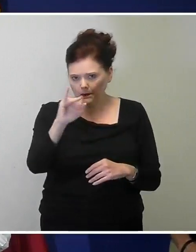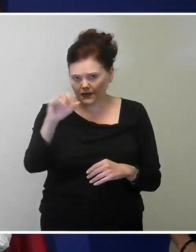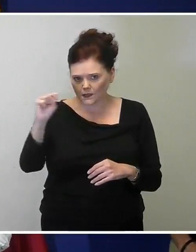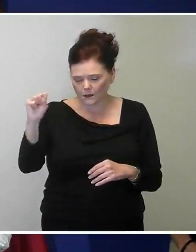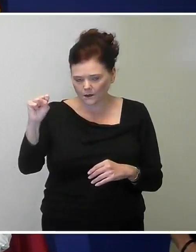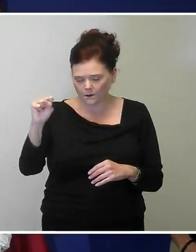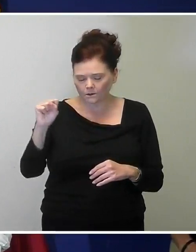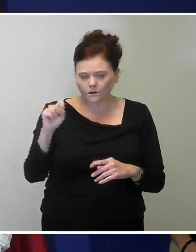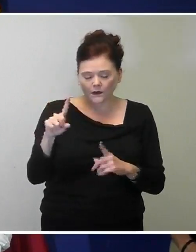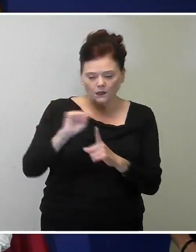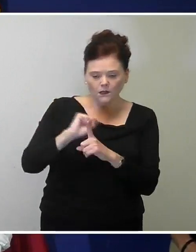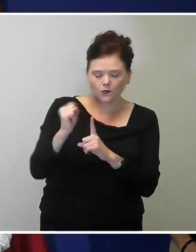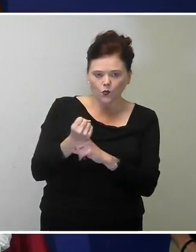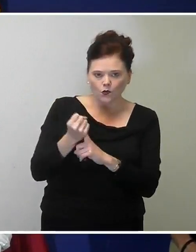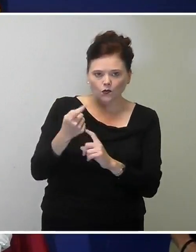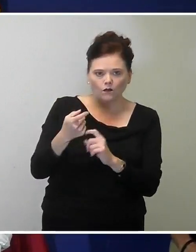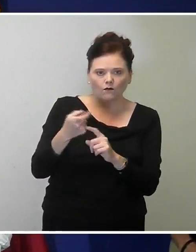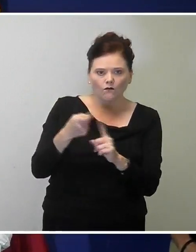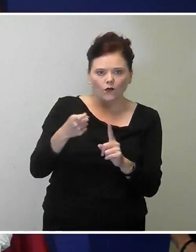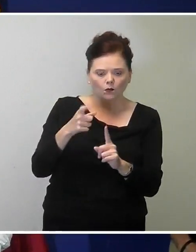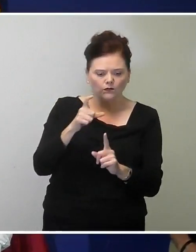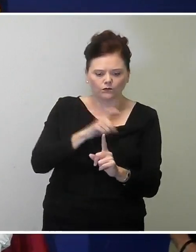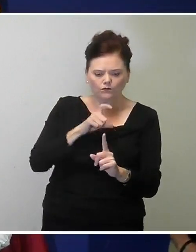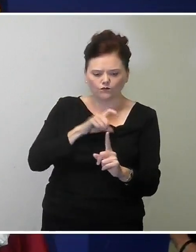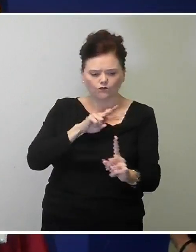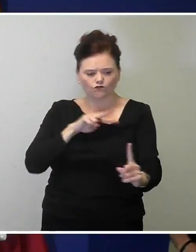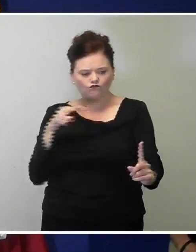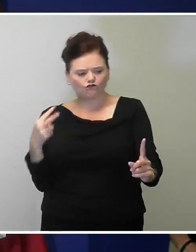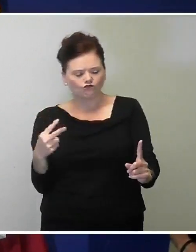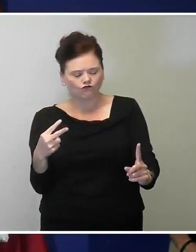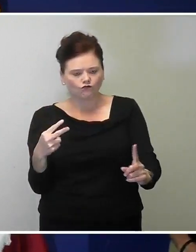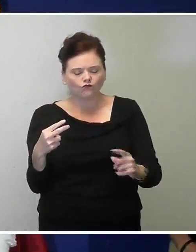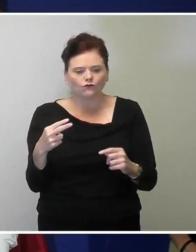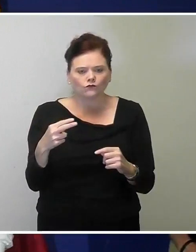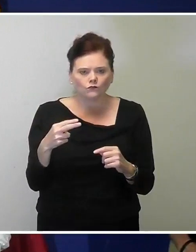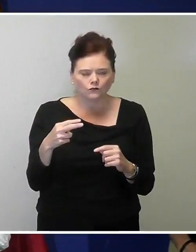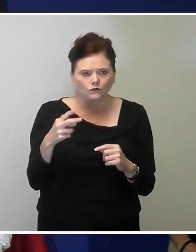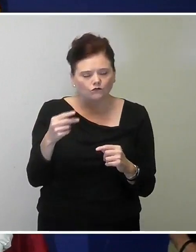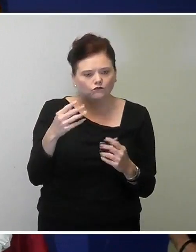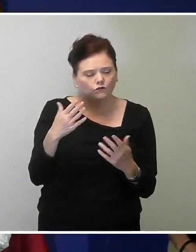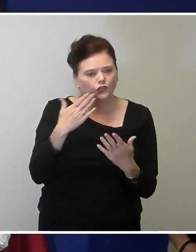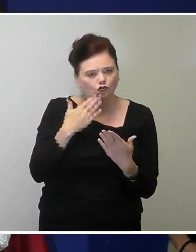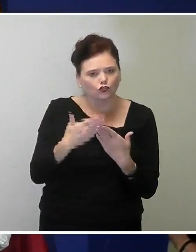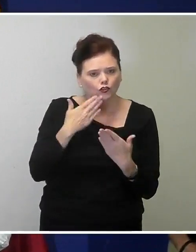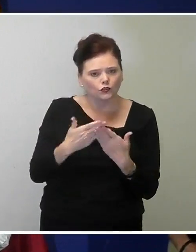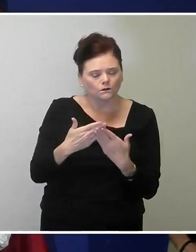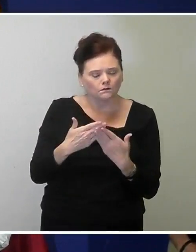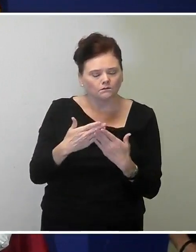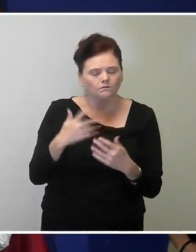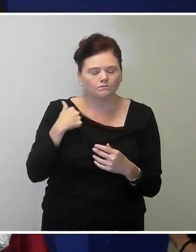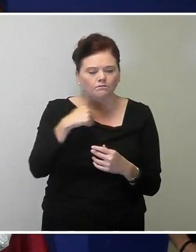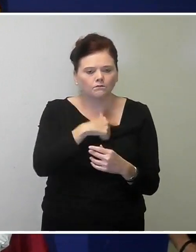IMMEDIATE NEEDS TODAY THAT OUR SOUTHWEST MISSISSIPPI. THE SITUATION THERE FROM A LAW